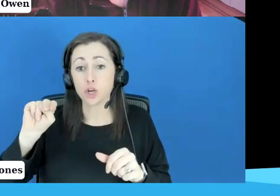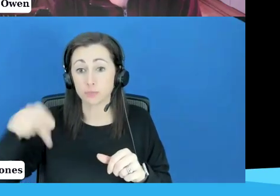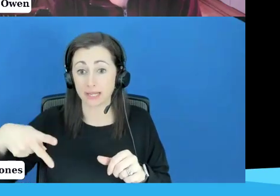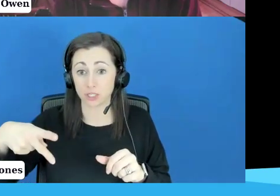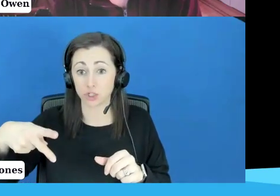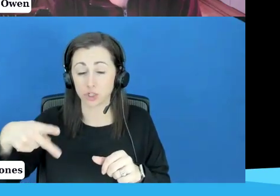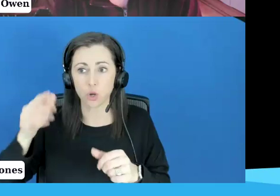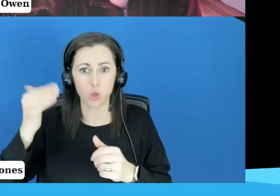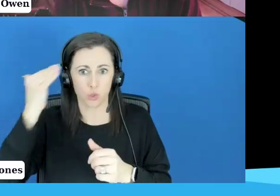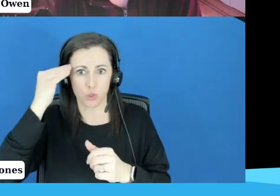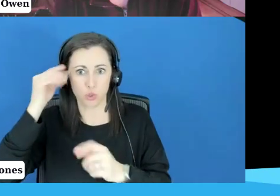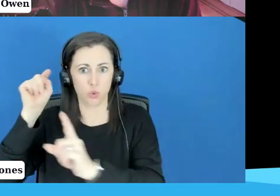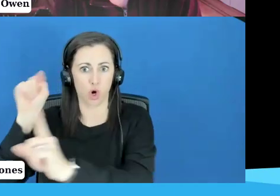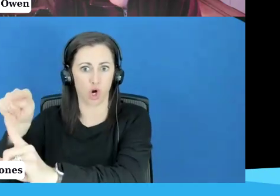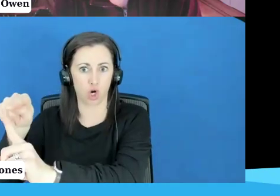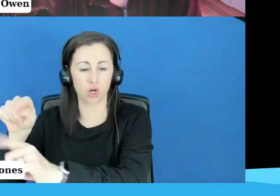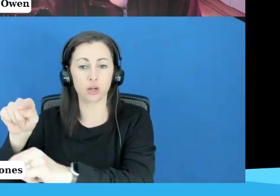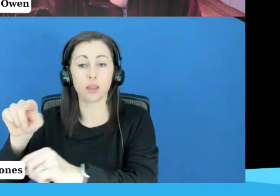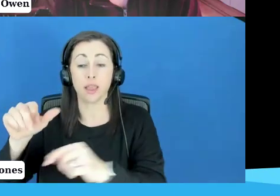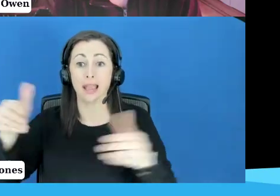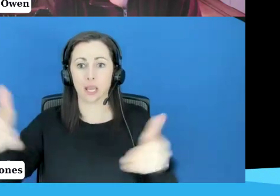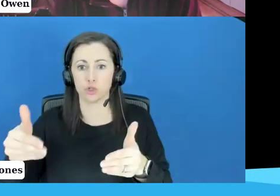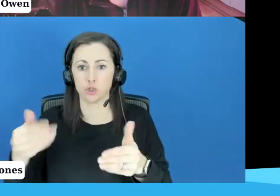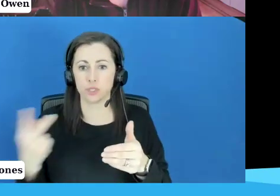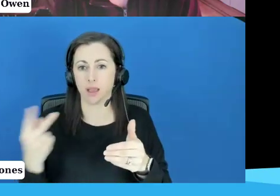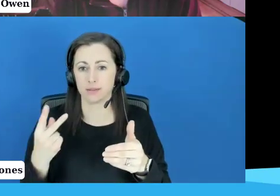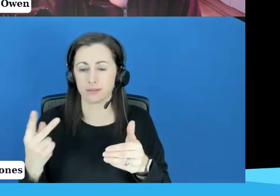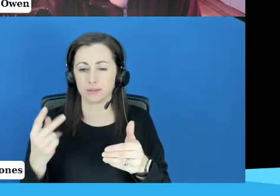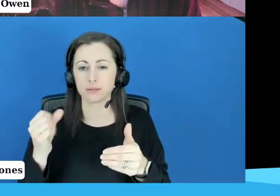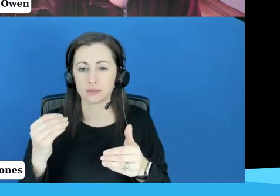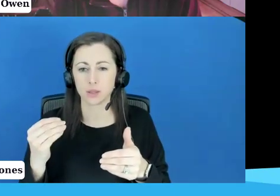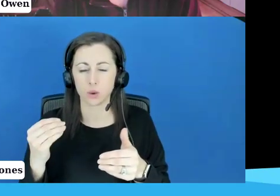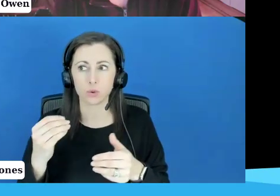but she introduced us. I think having somebody within the healthcare field